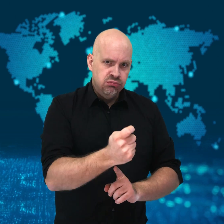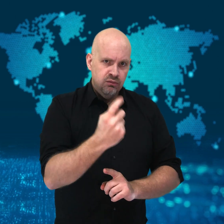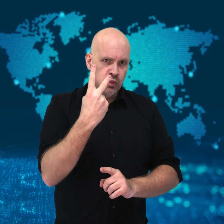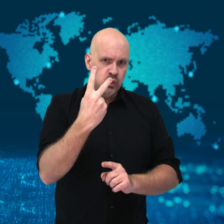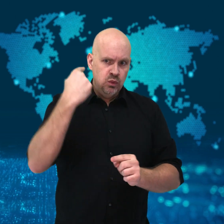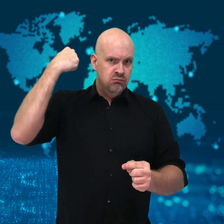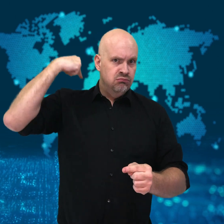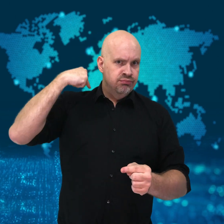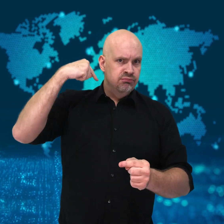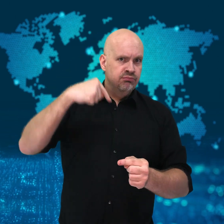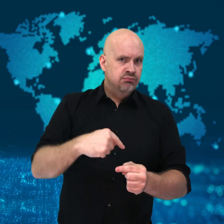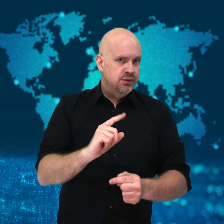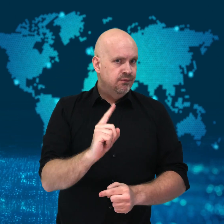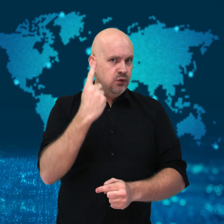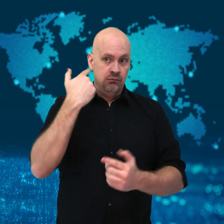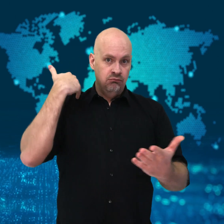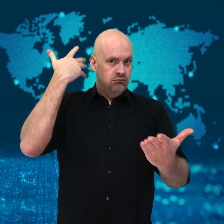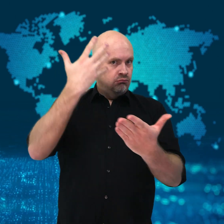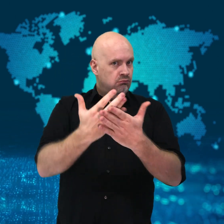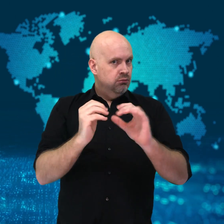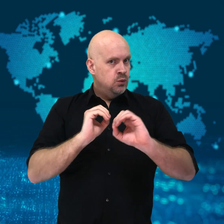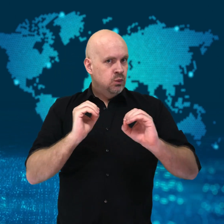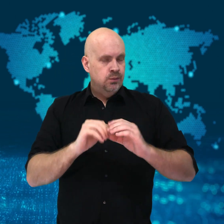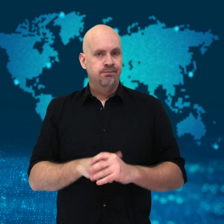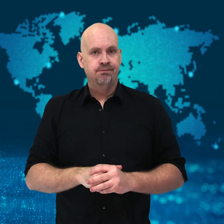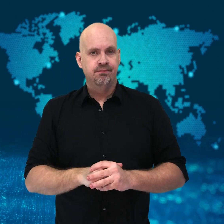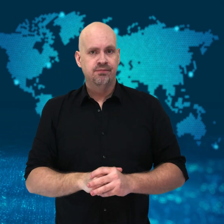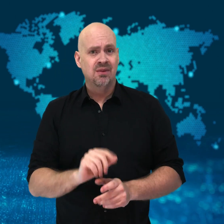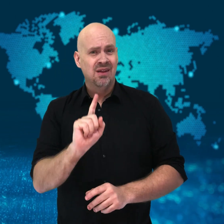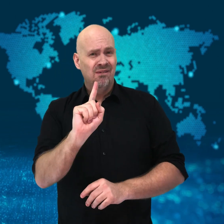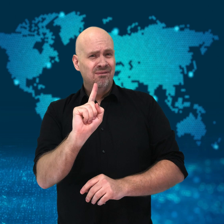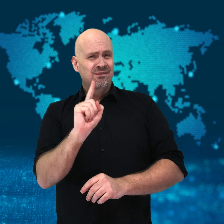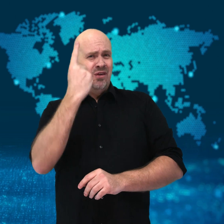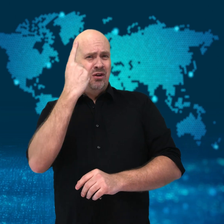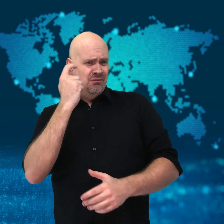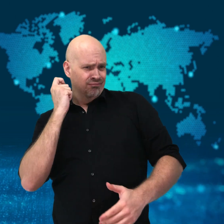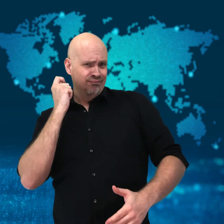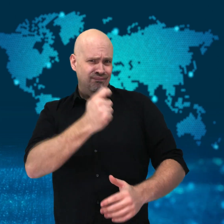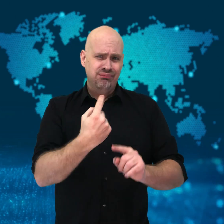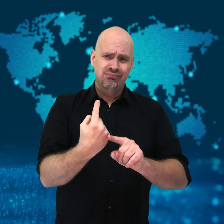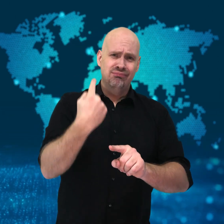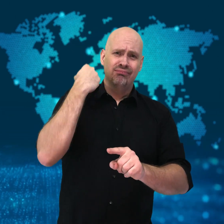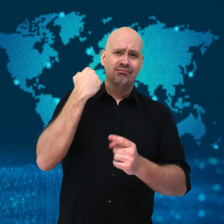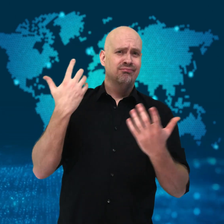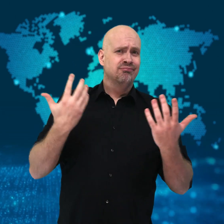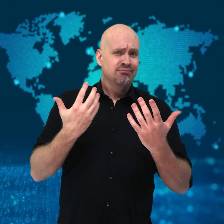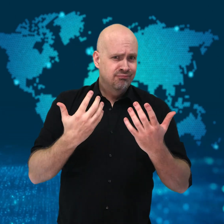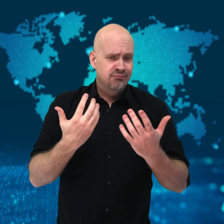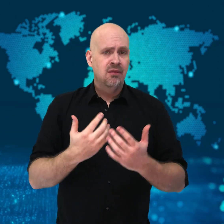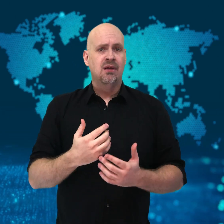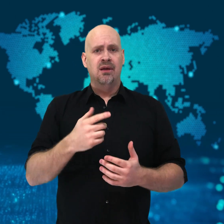The first impeachment trial took place in December 2019,